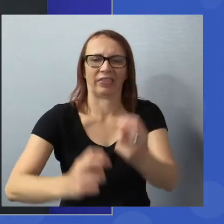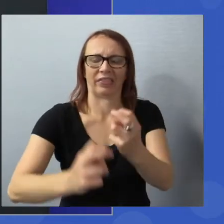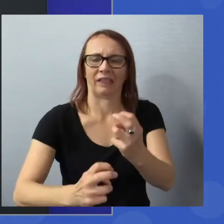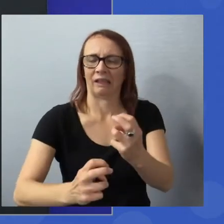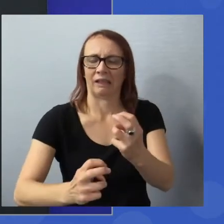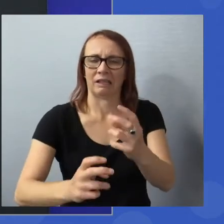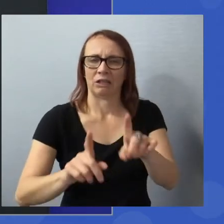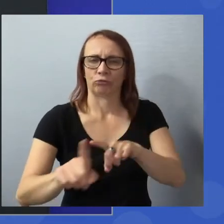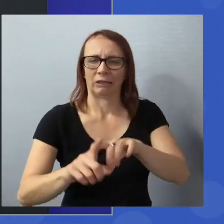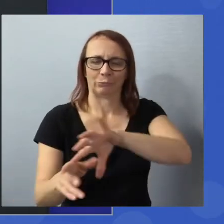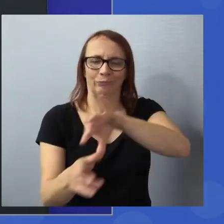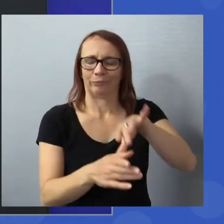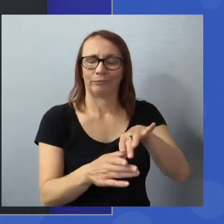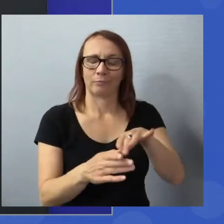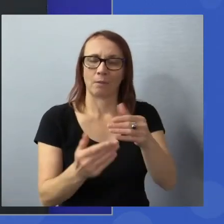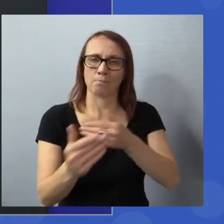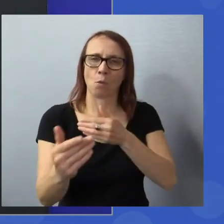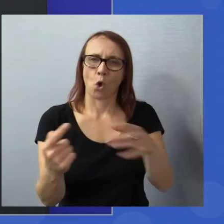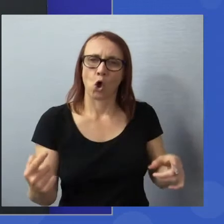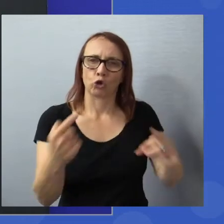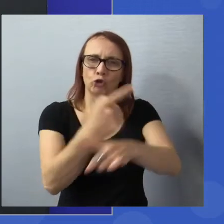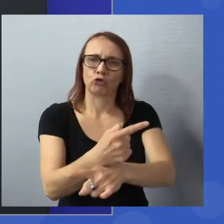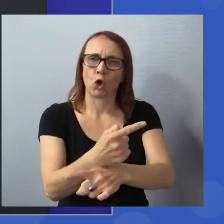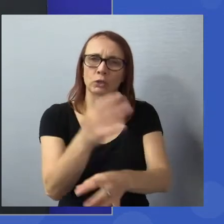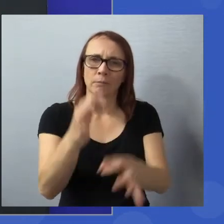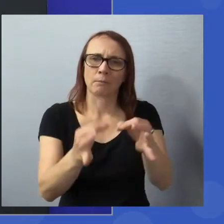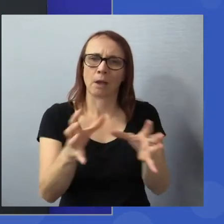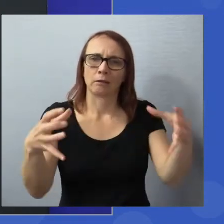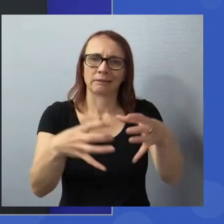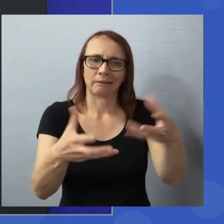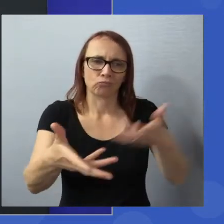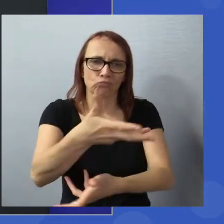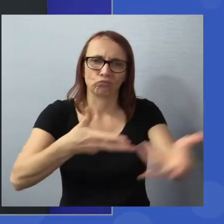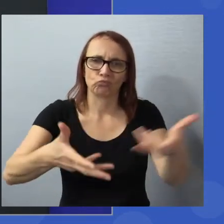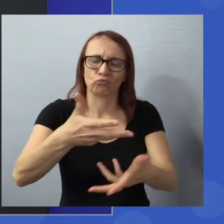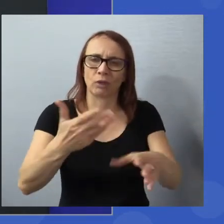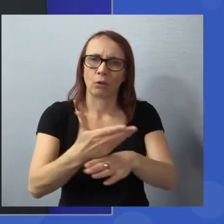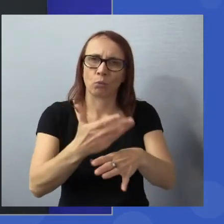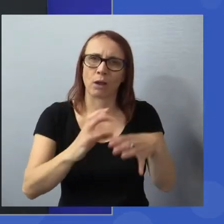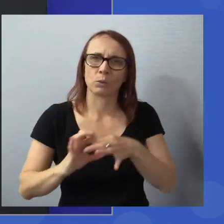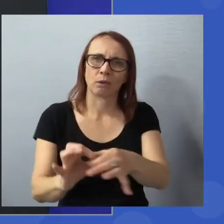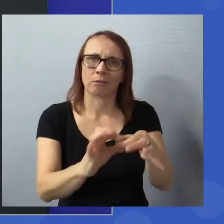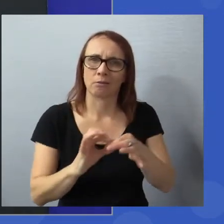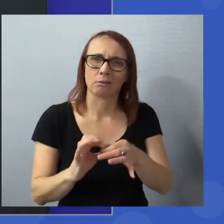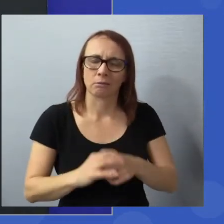cooperation getting politicians to work with each other a bit more and I think